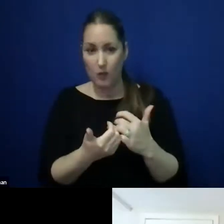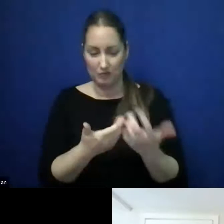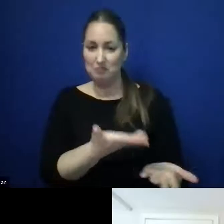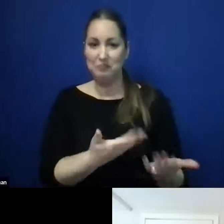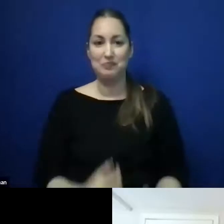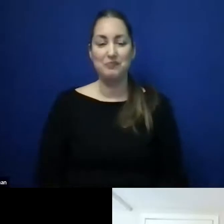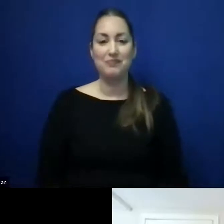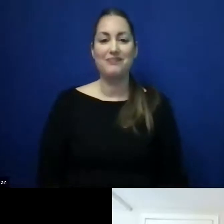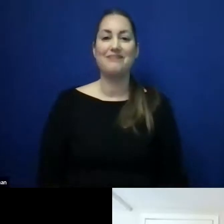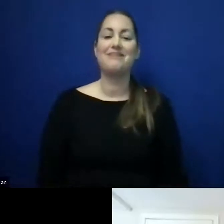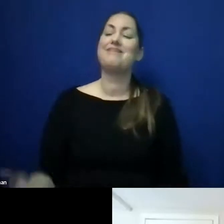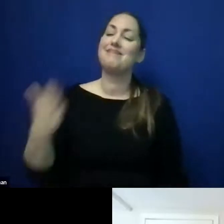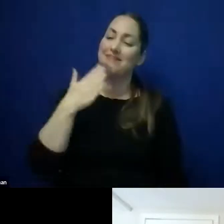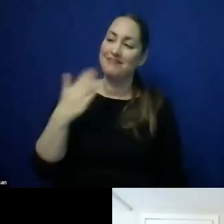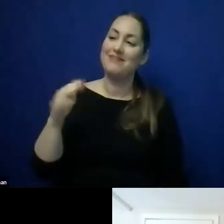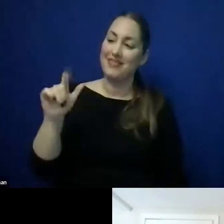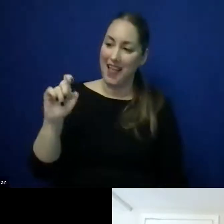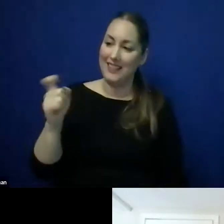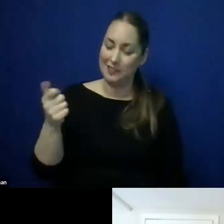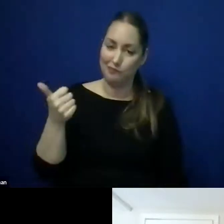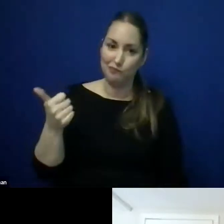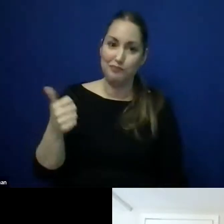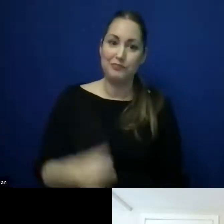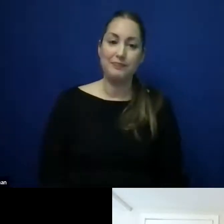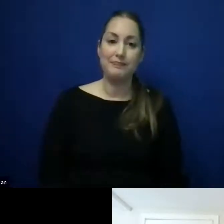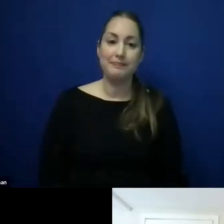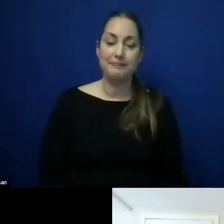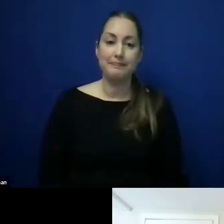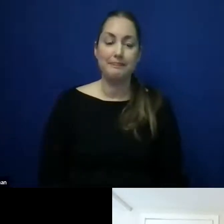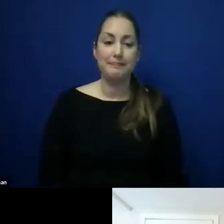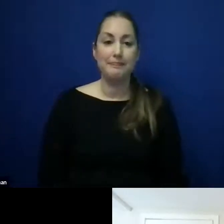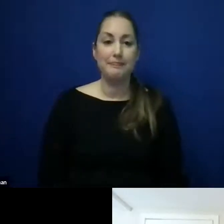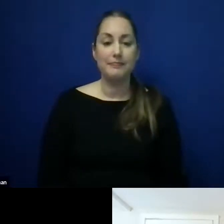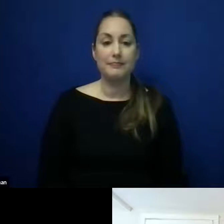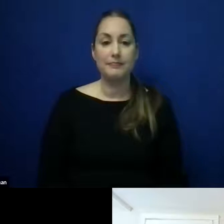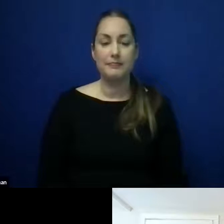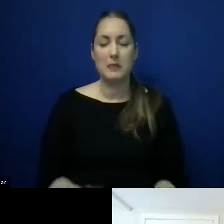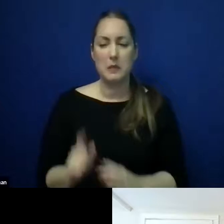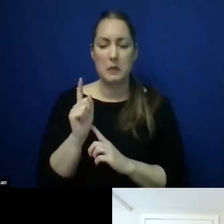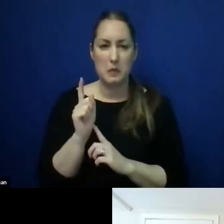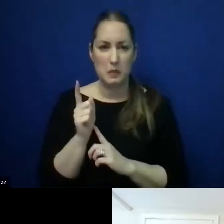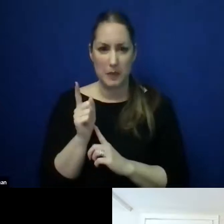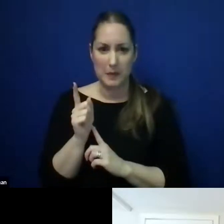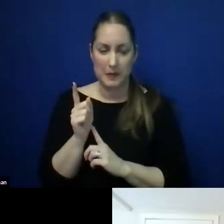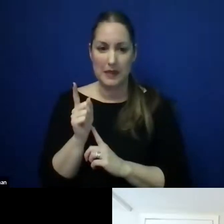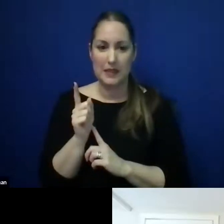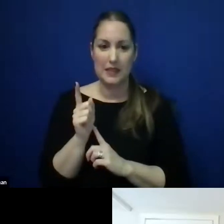Megan Elam: Thank you Alex. And give me one moment here as my screen share did not want